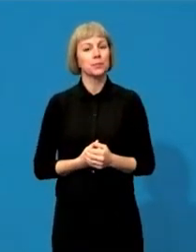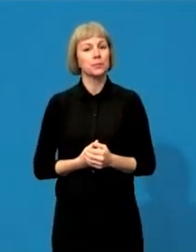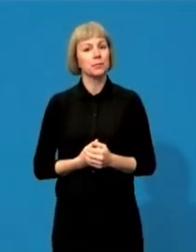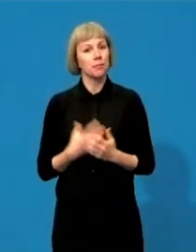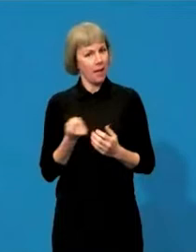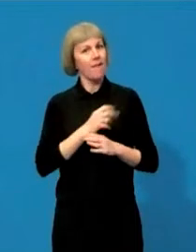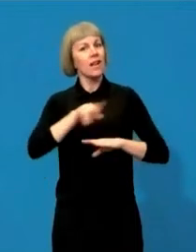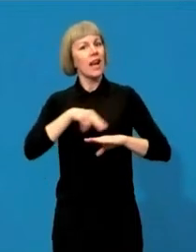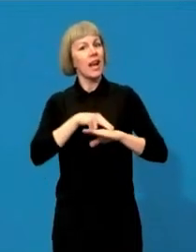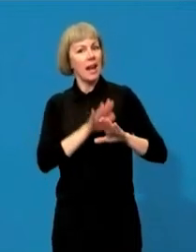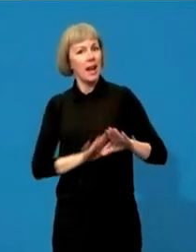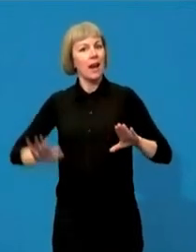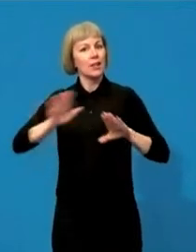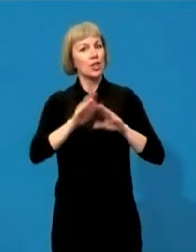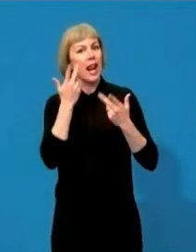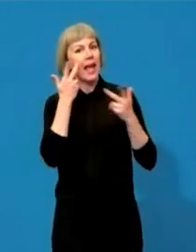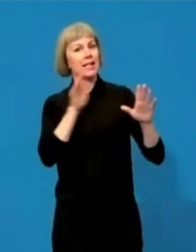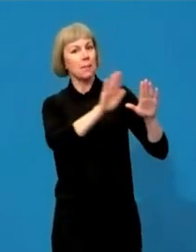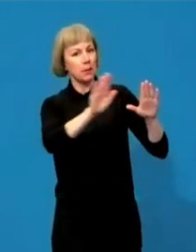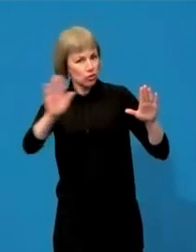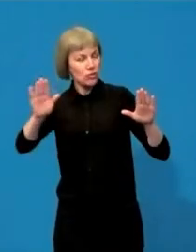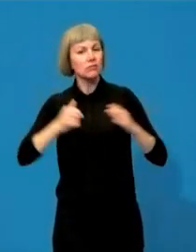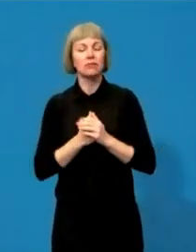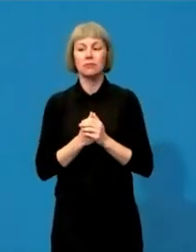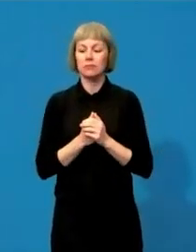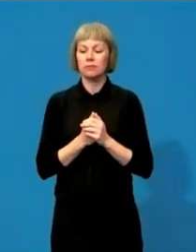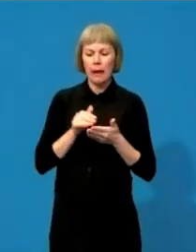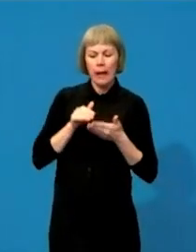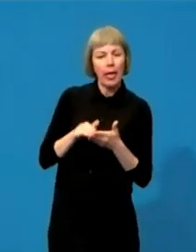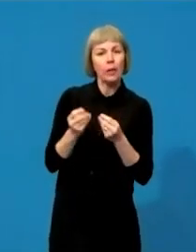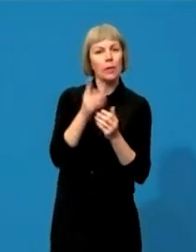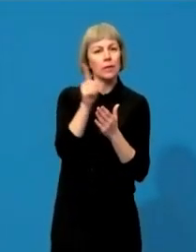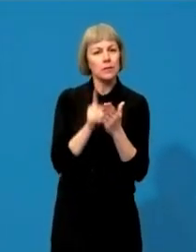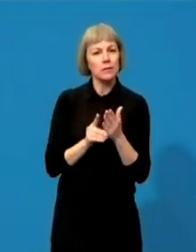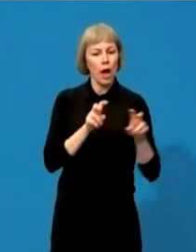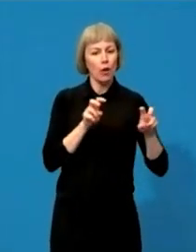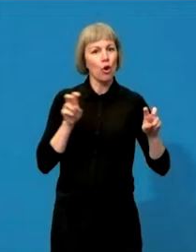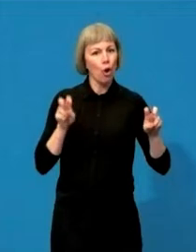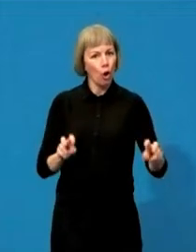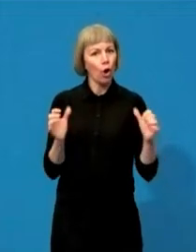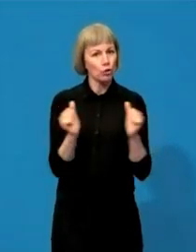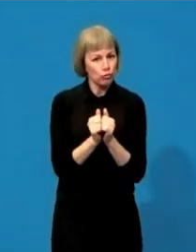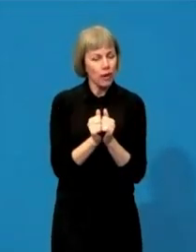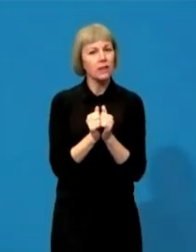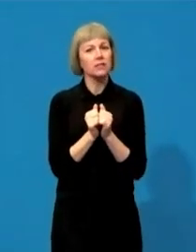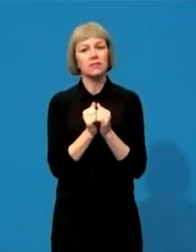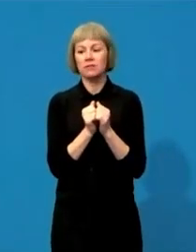schedule, design contracts, multi-media collaborations, art fairs and art award